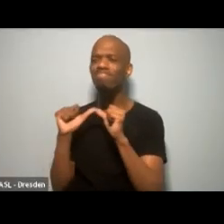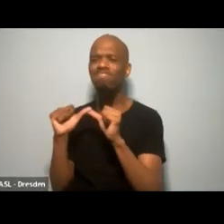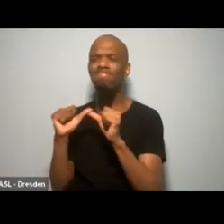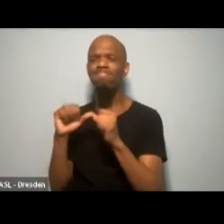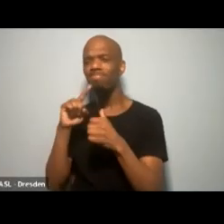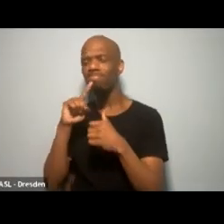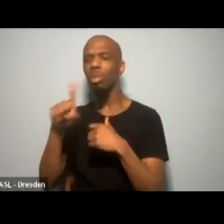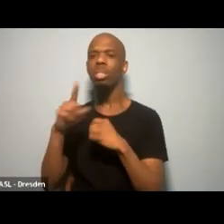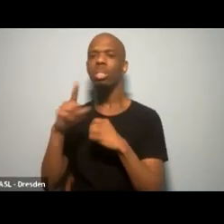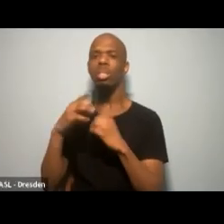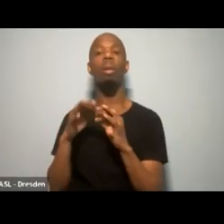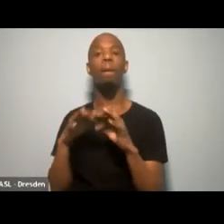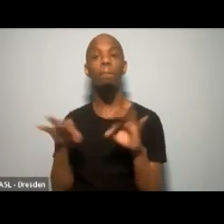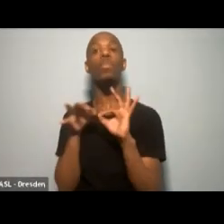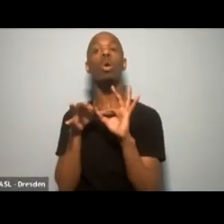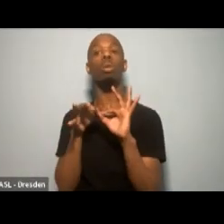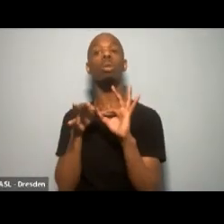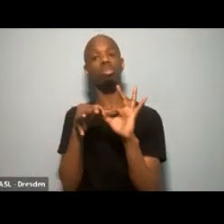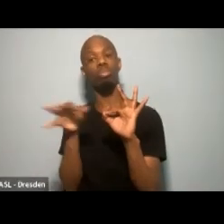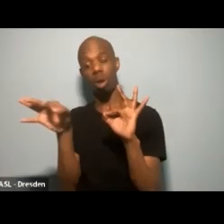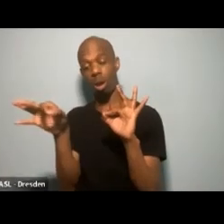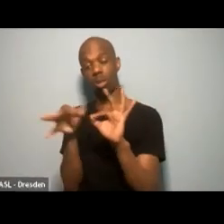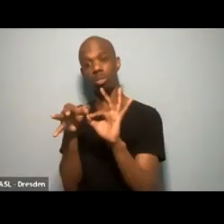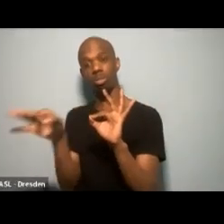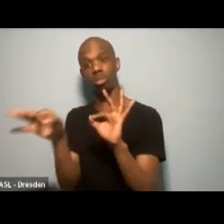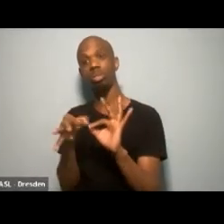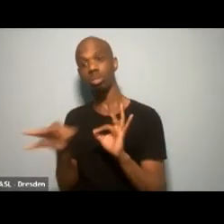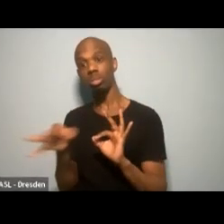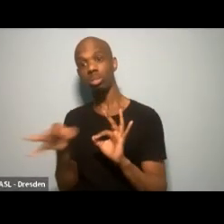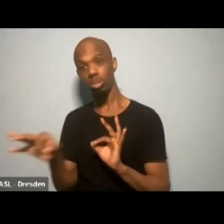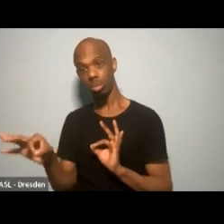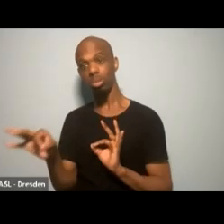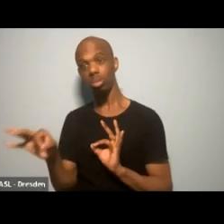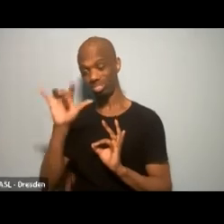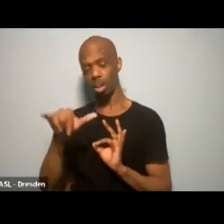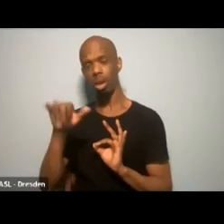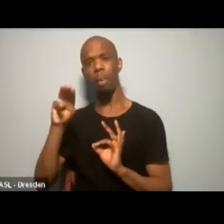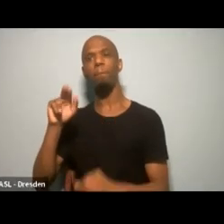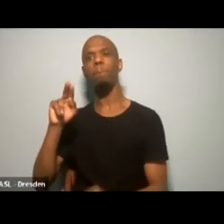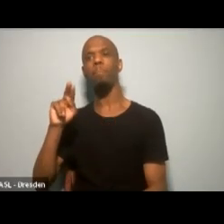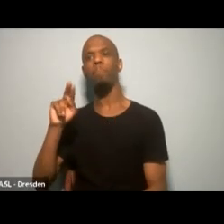and providing summaries of them online, so you can see a whole library of subjects